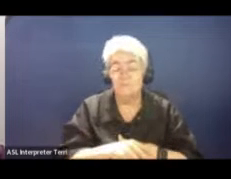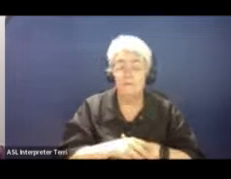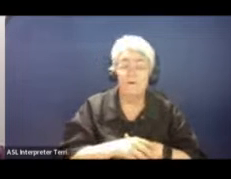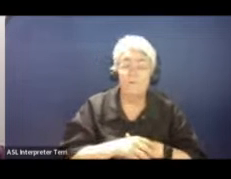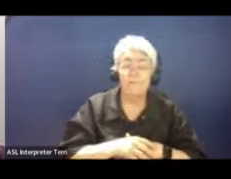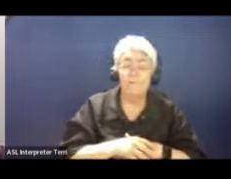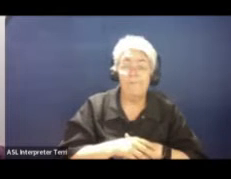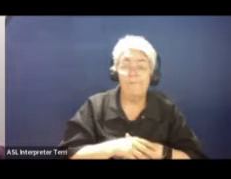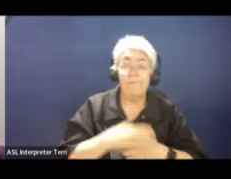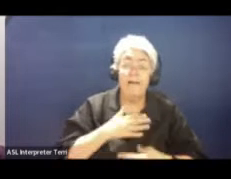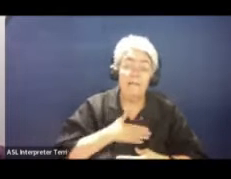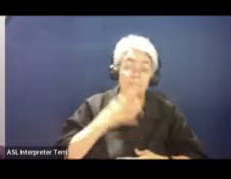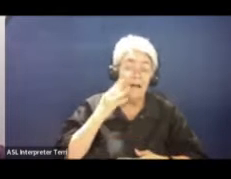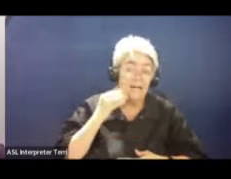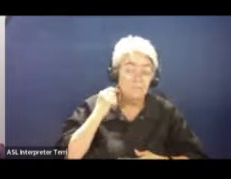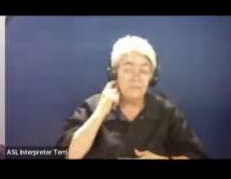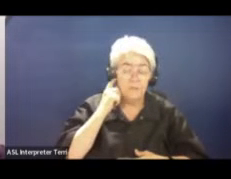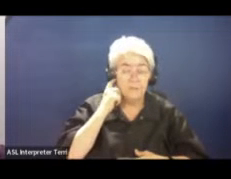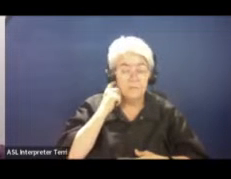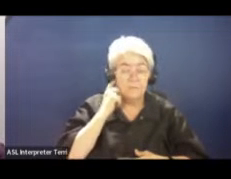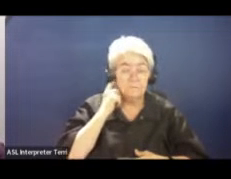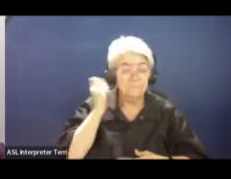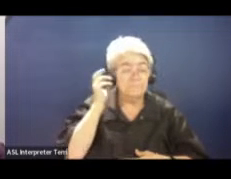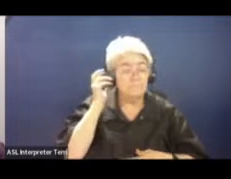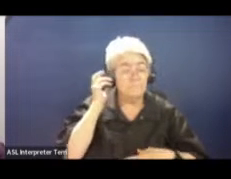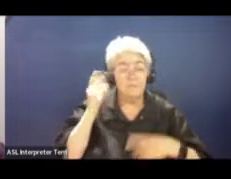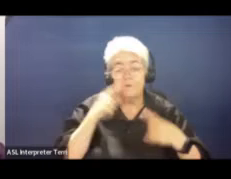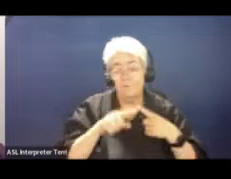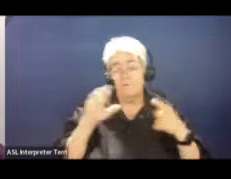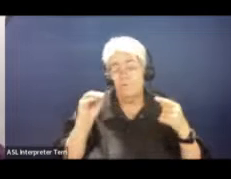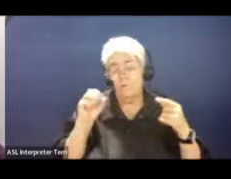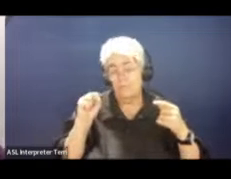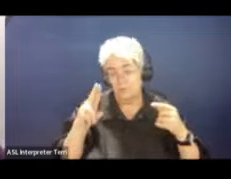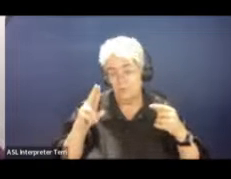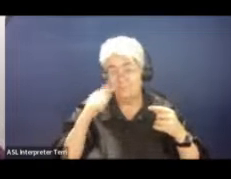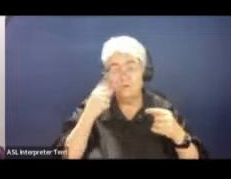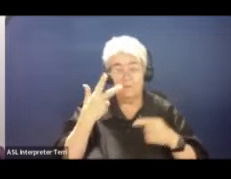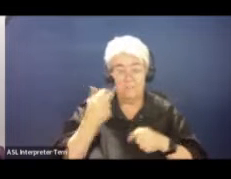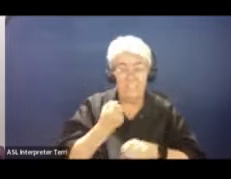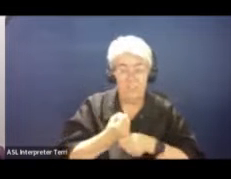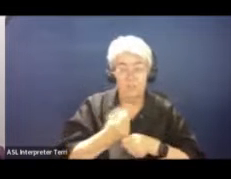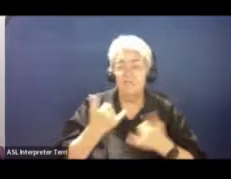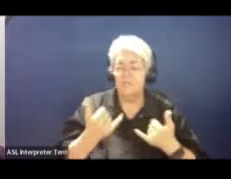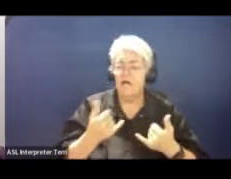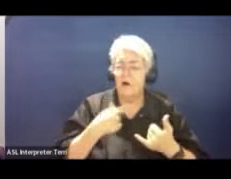my experience, after using the OSU for three years, I can ask questions out of order and not